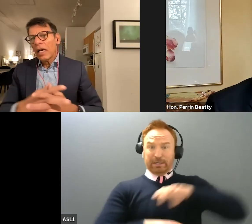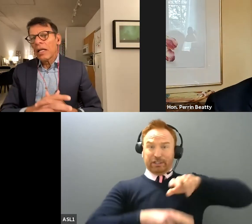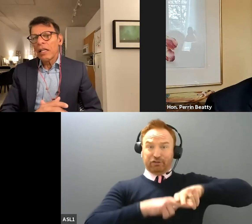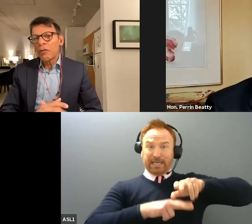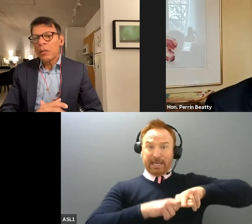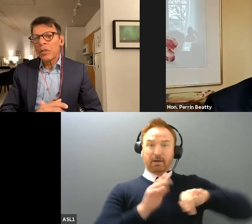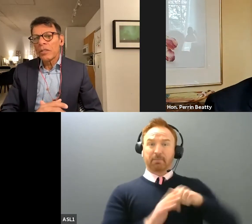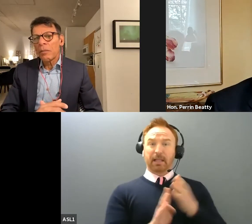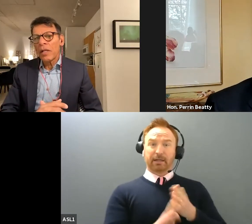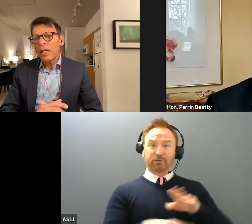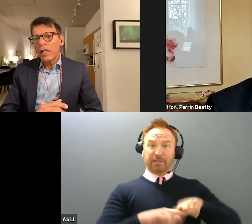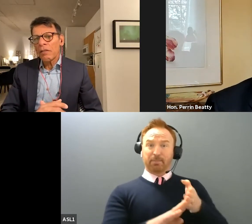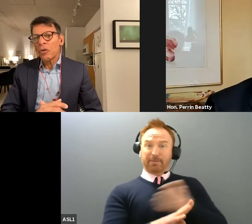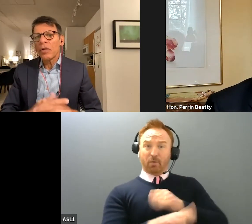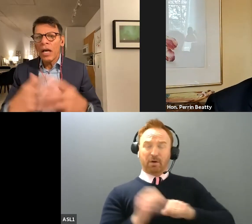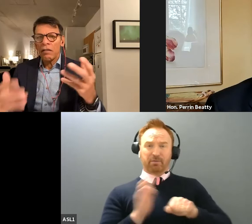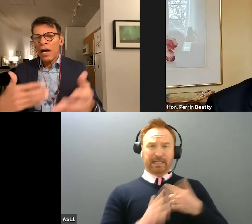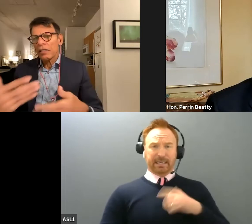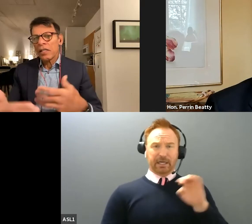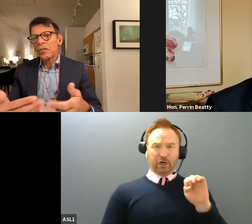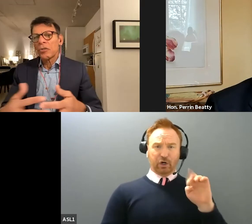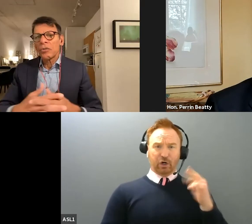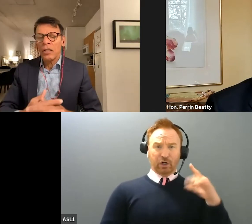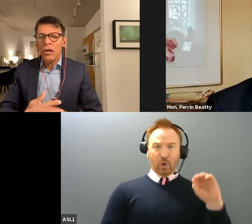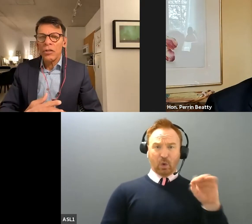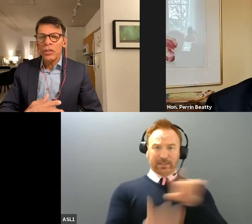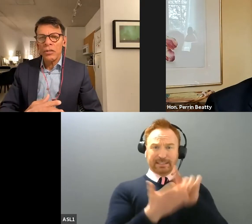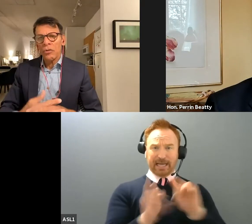And I think for people with a disability, if you don't have access to technology or you don't